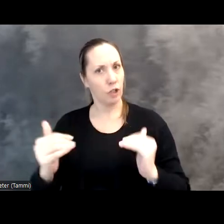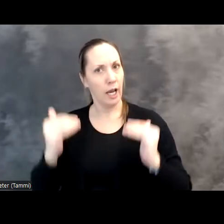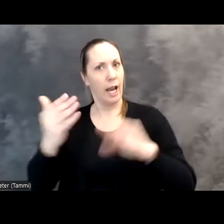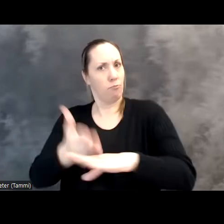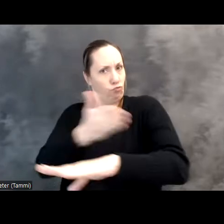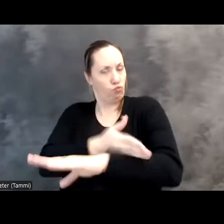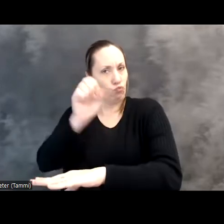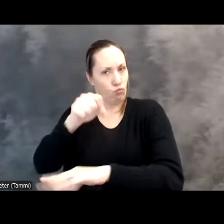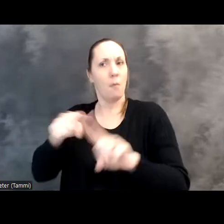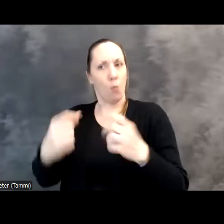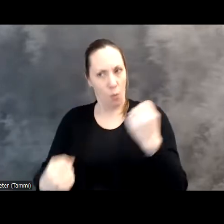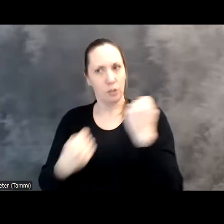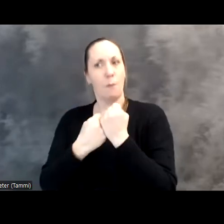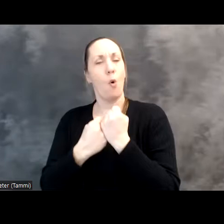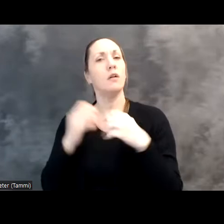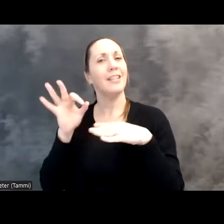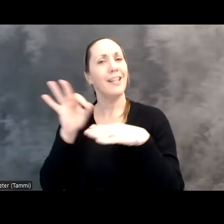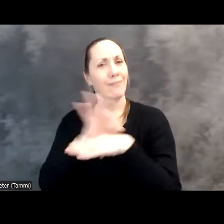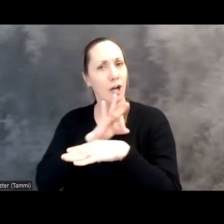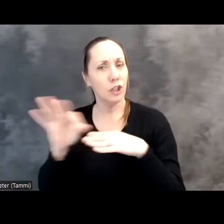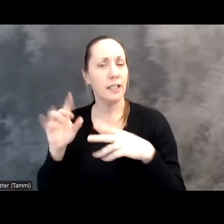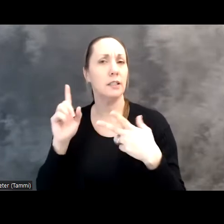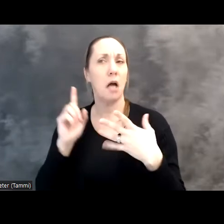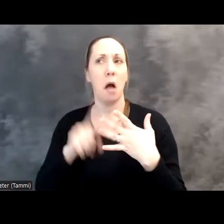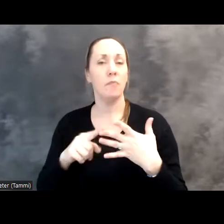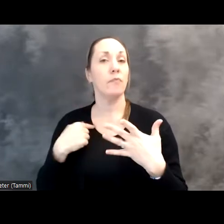we understand and that we all make sure that while we have advances in